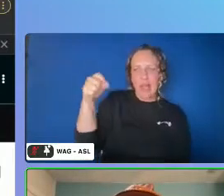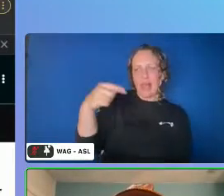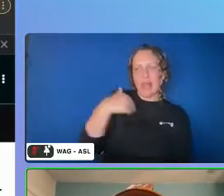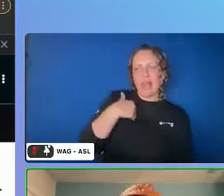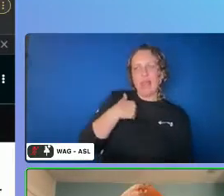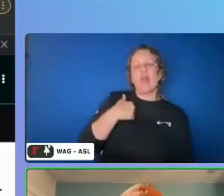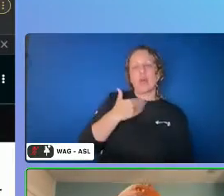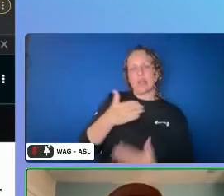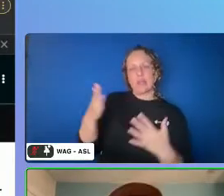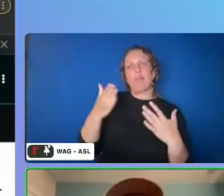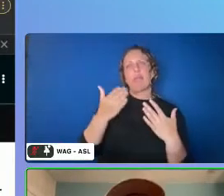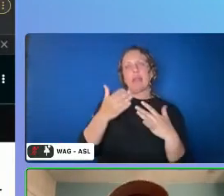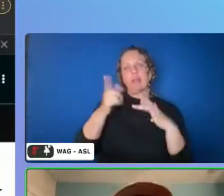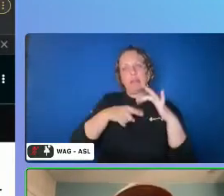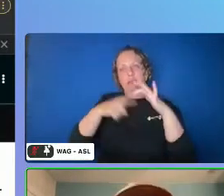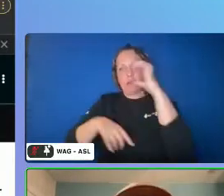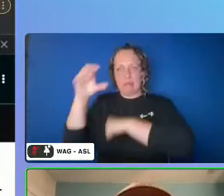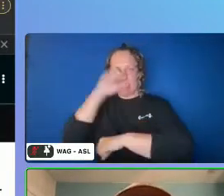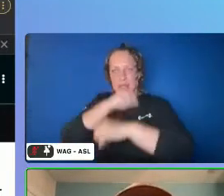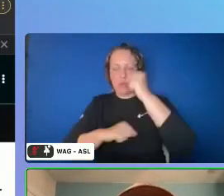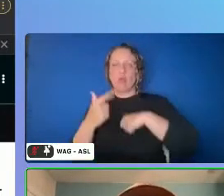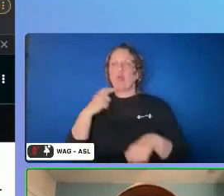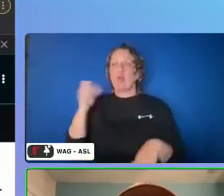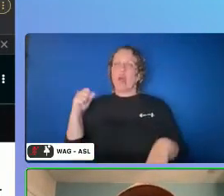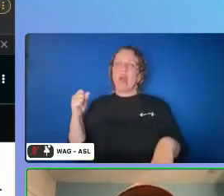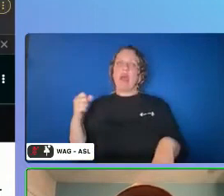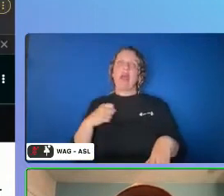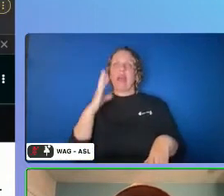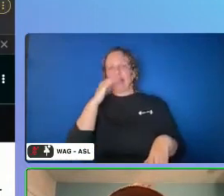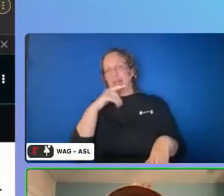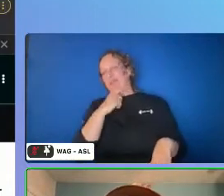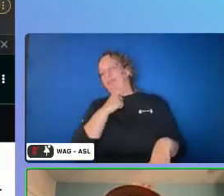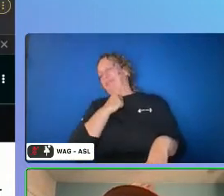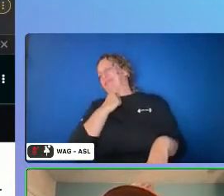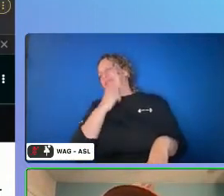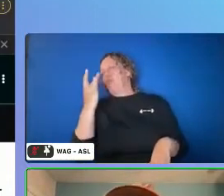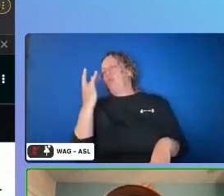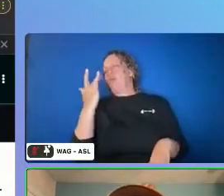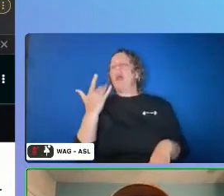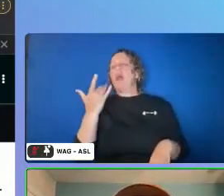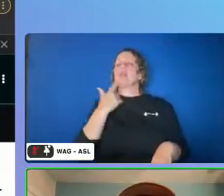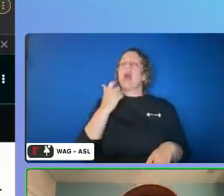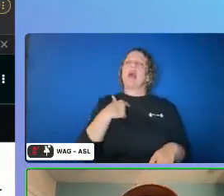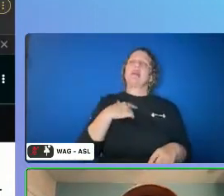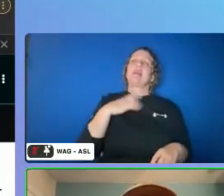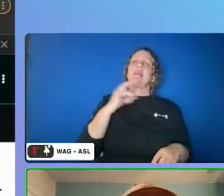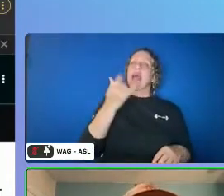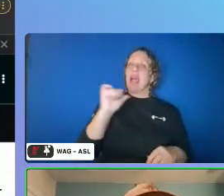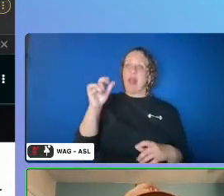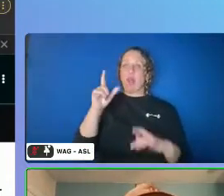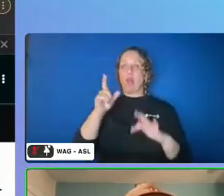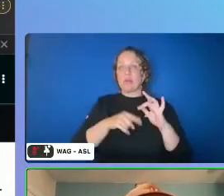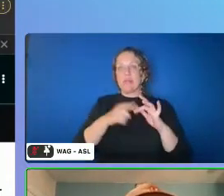skipped in the tab order, seems very peculiar. So now it's asking me to select any of those missing tab stops.